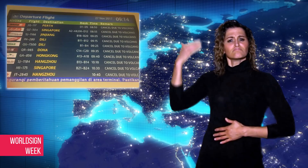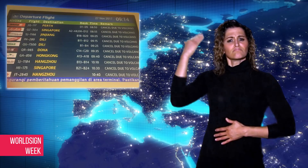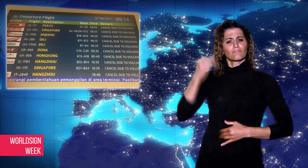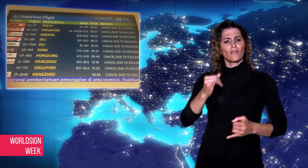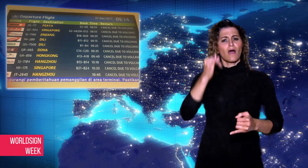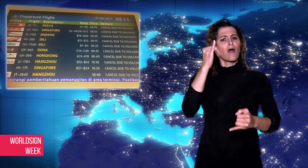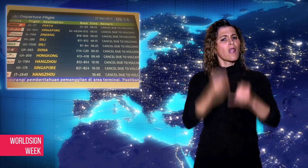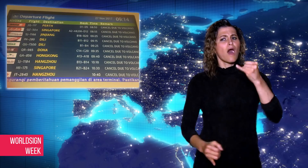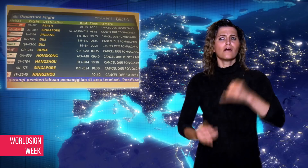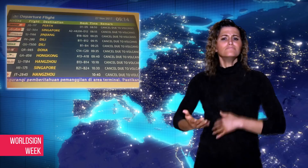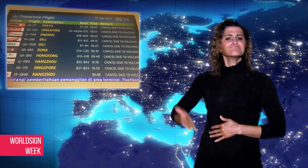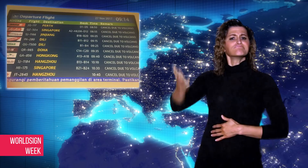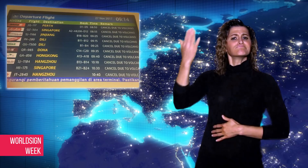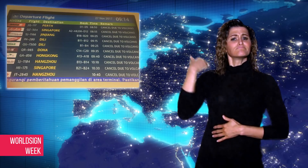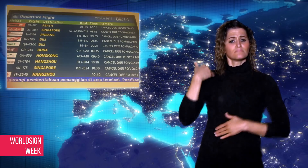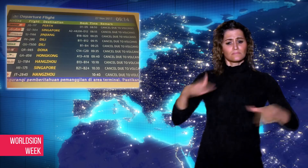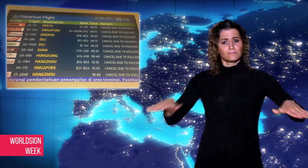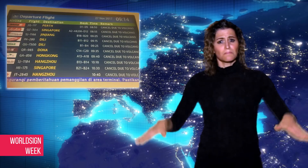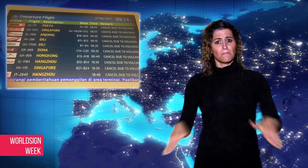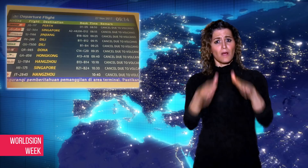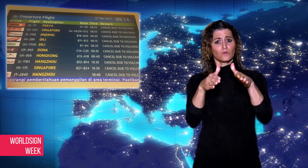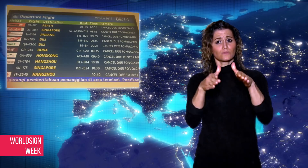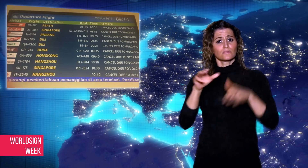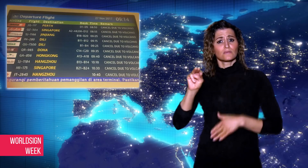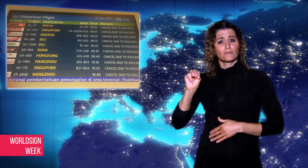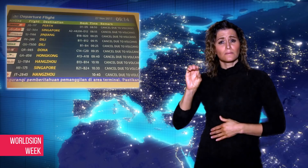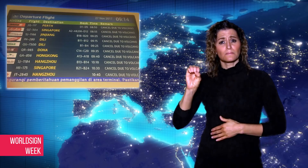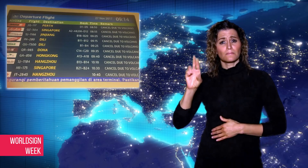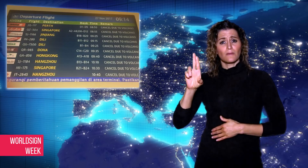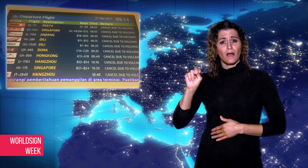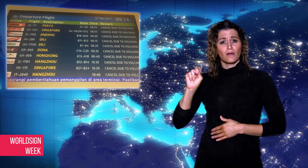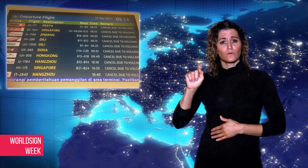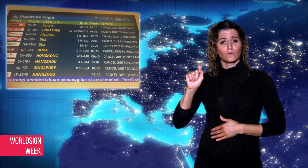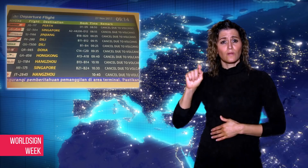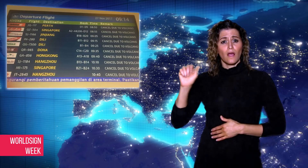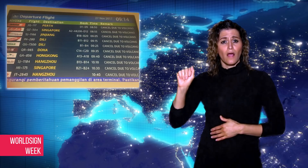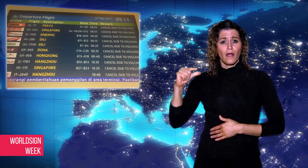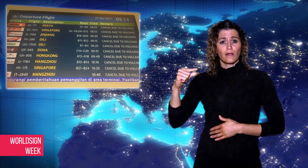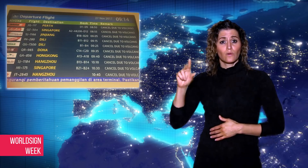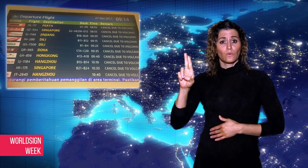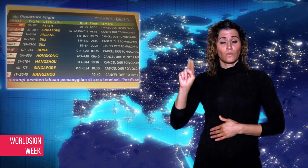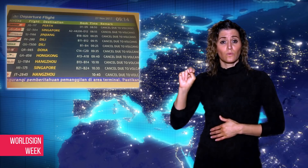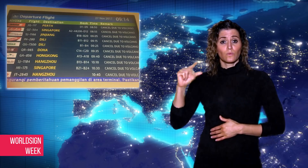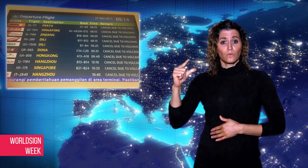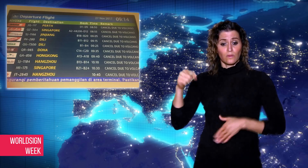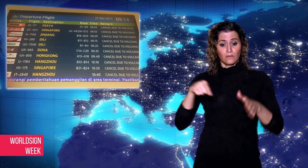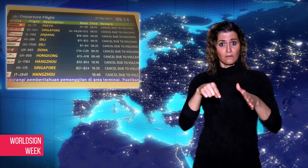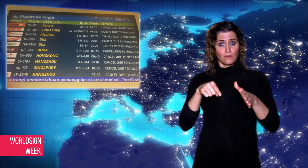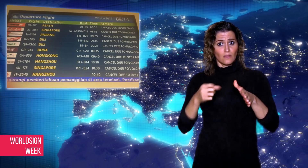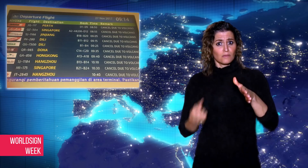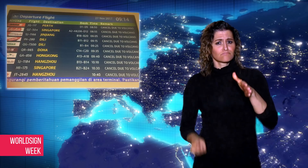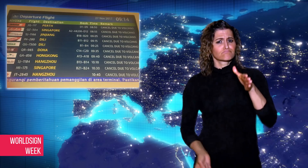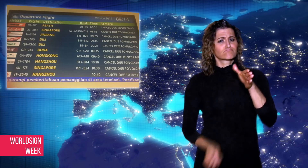The last time Mount Agung erupted was